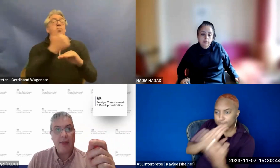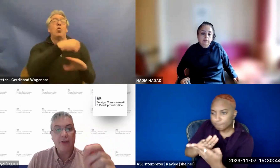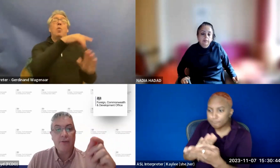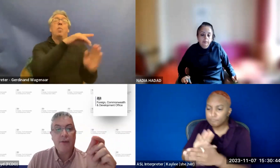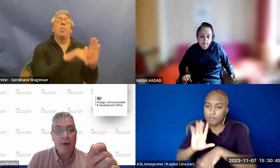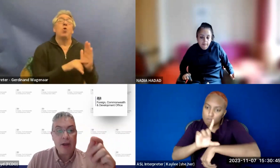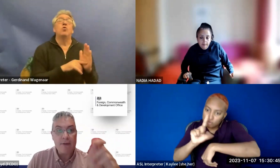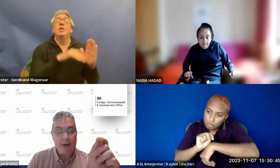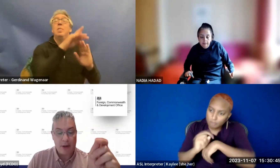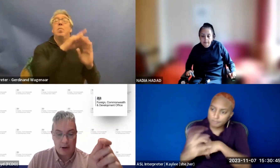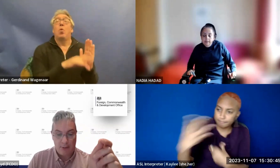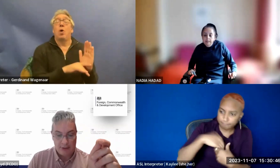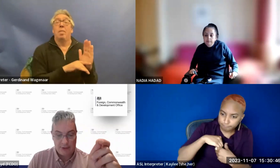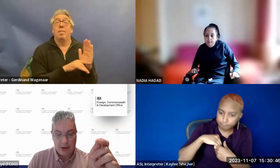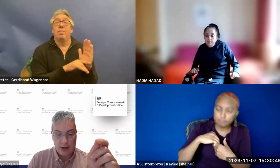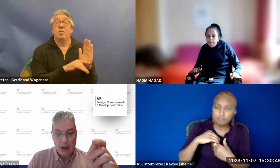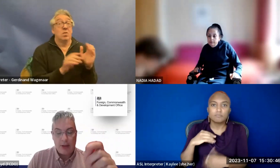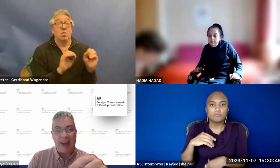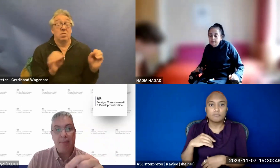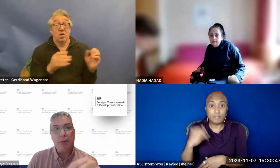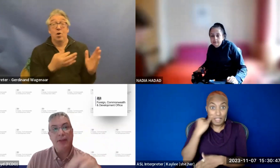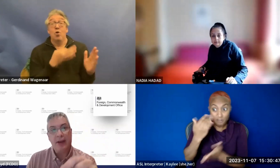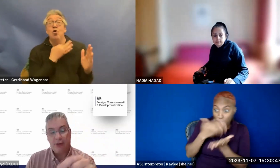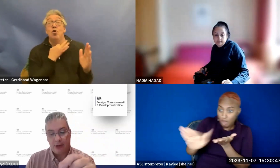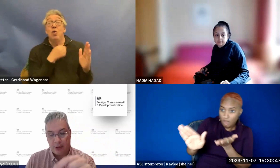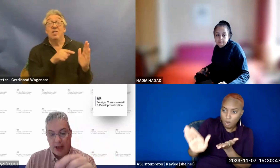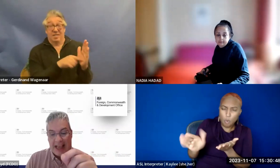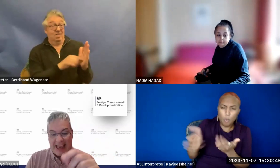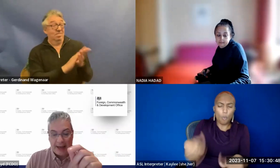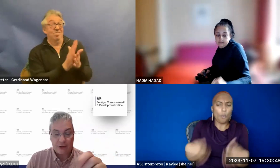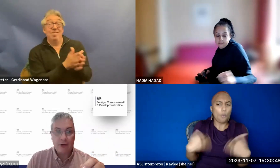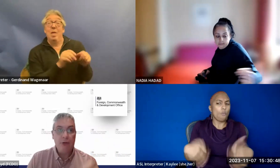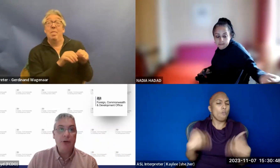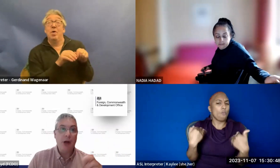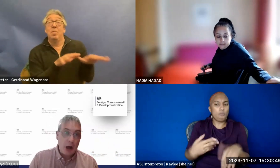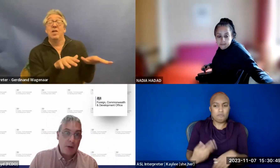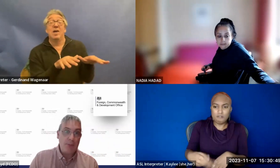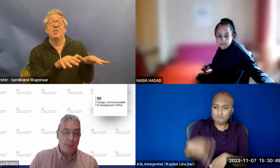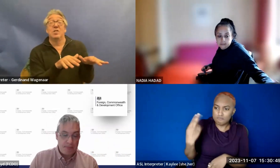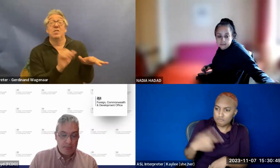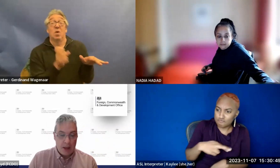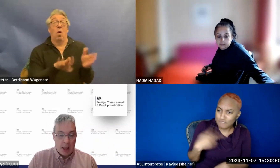there is a high risk that implementation can exclude and harm them.